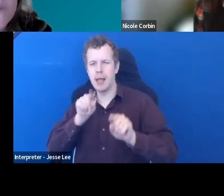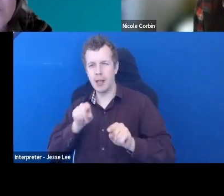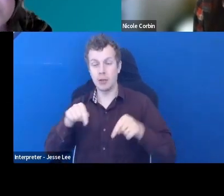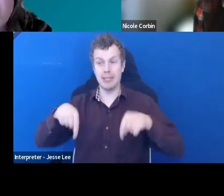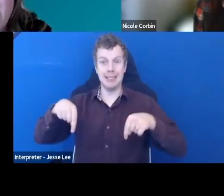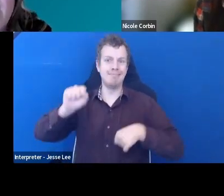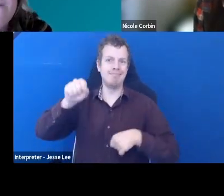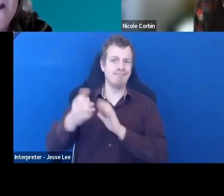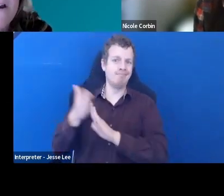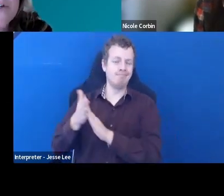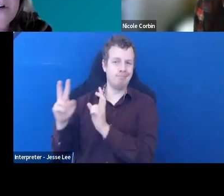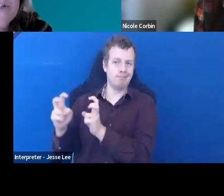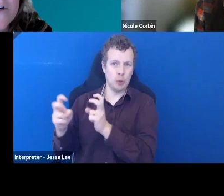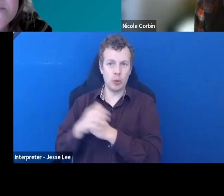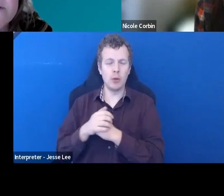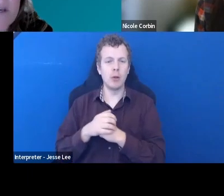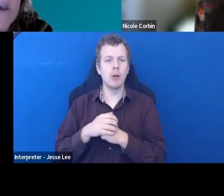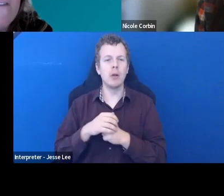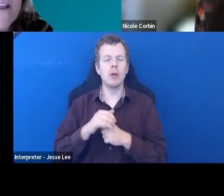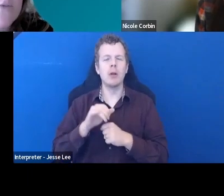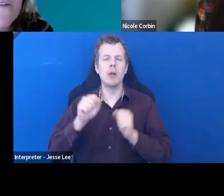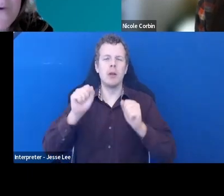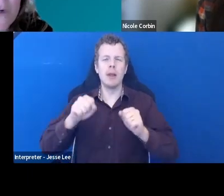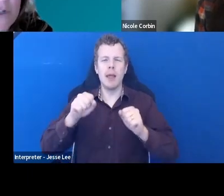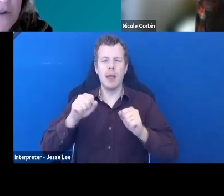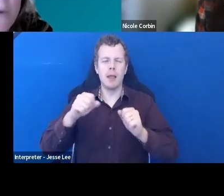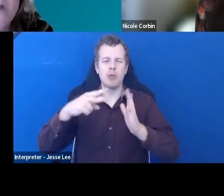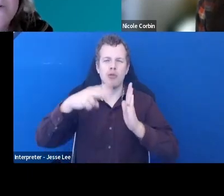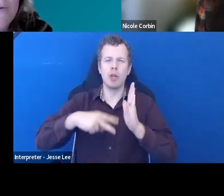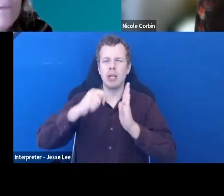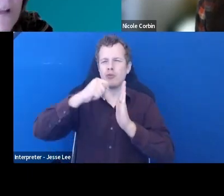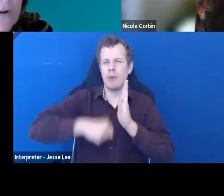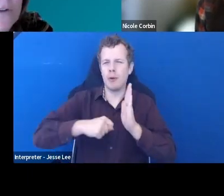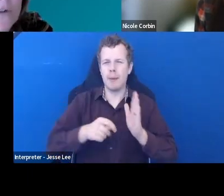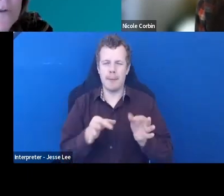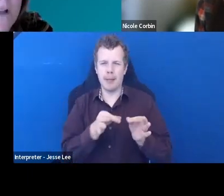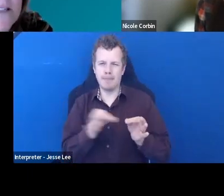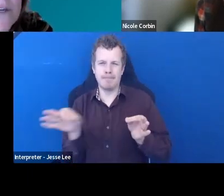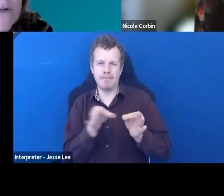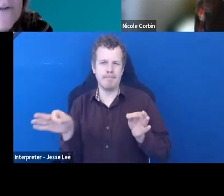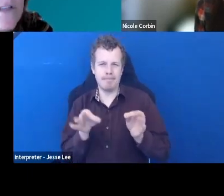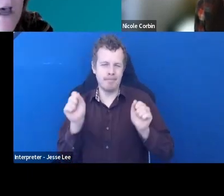We also have the transcripts available if you want to turn them on, you can also utilize those.